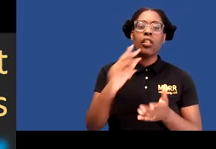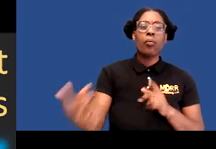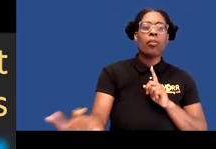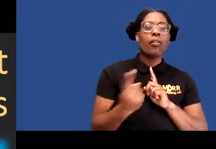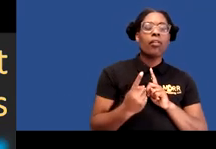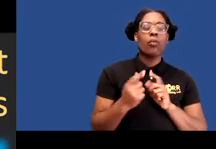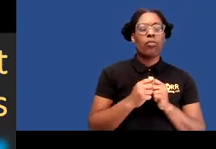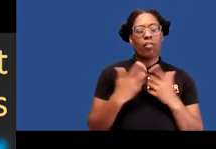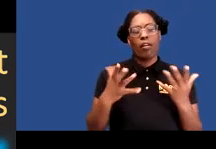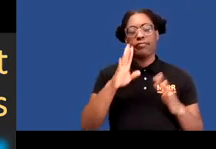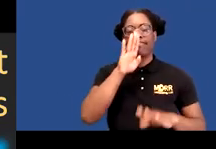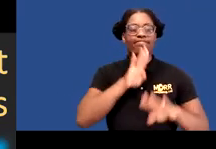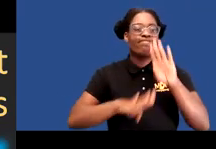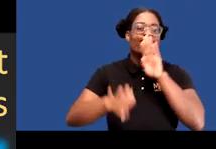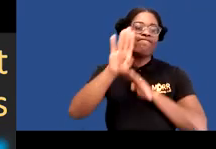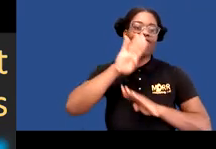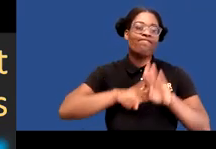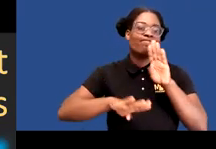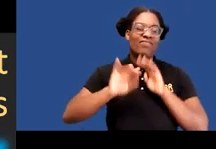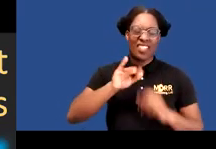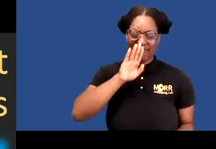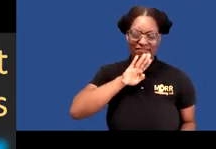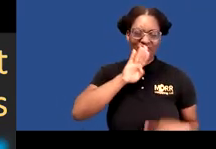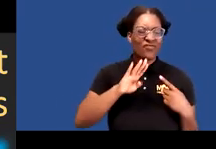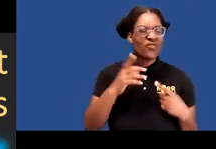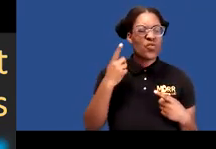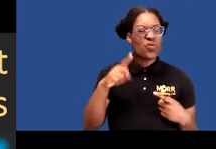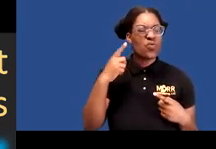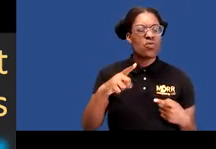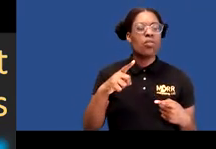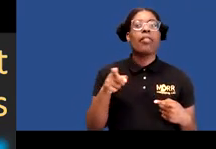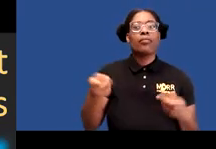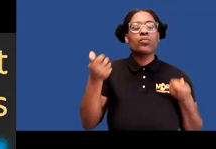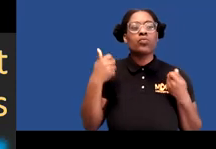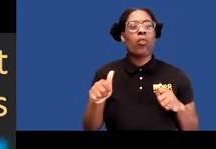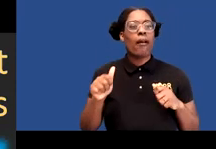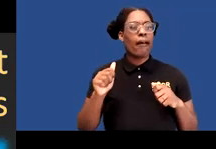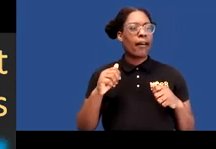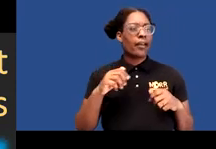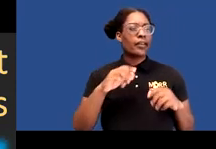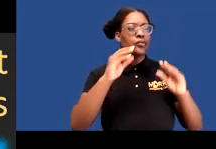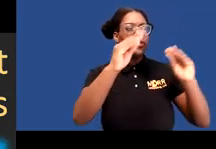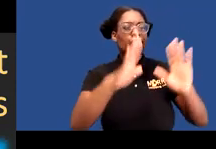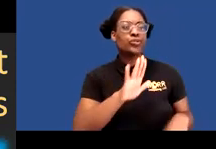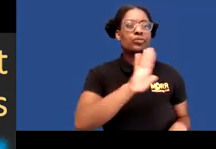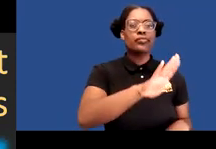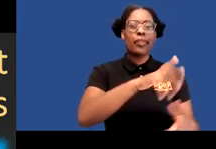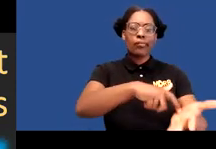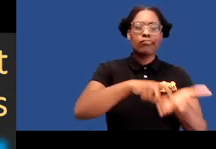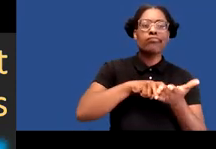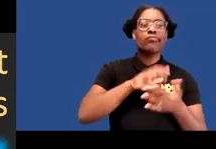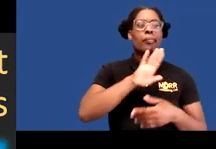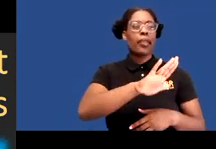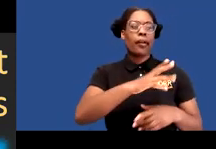as they are trying desperately to meet the demands of their professors, of their course instructors,